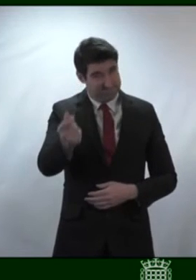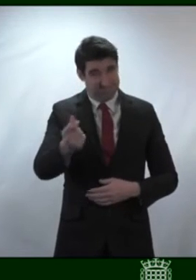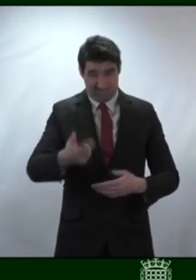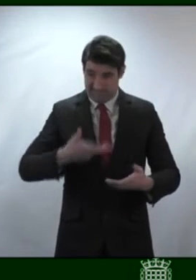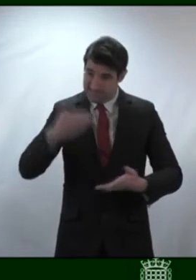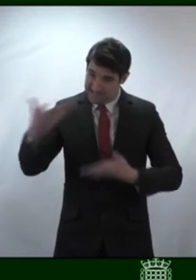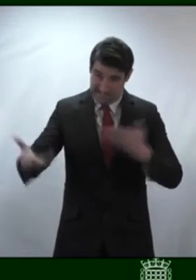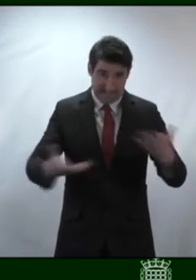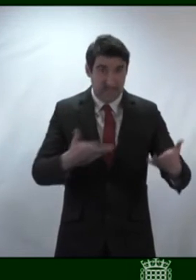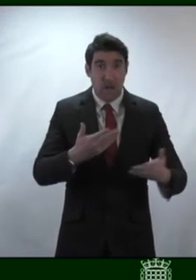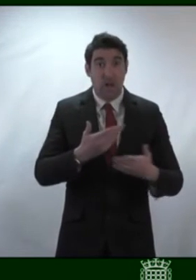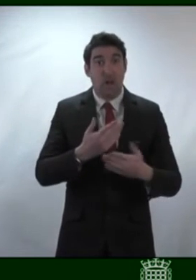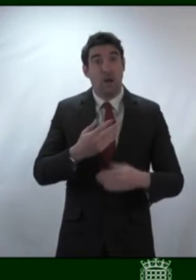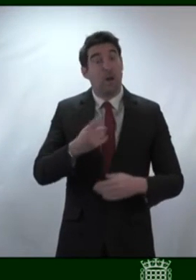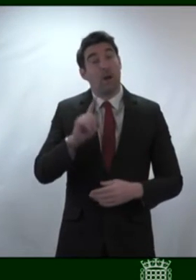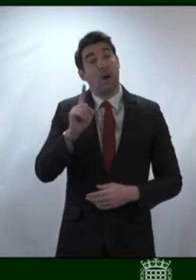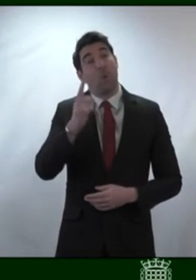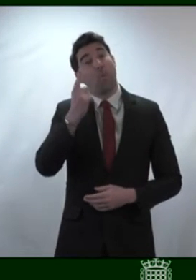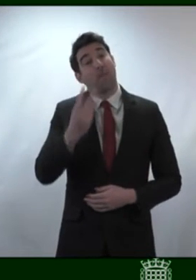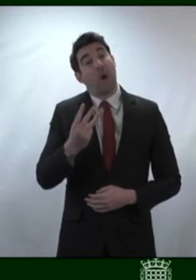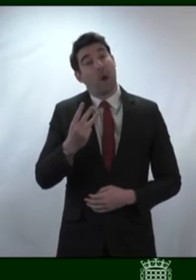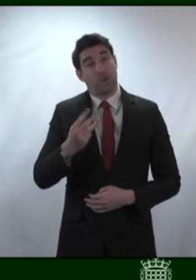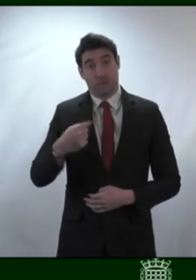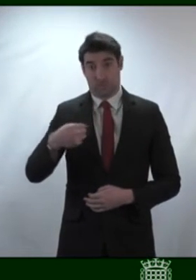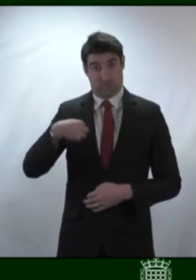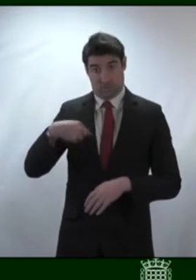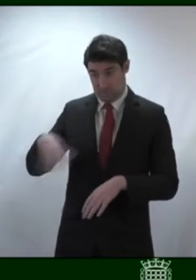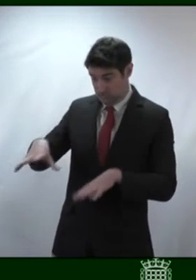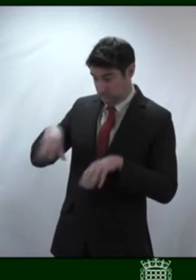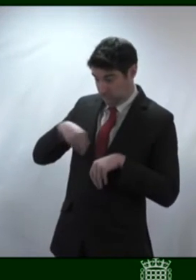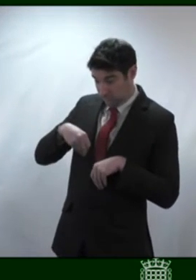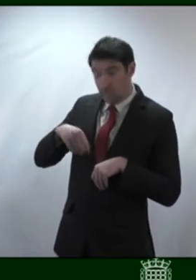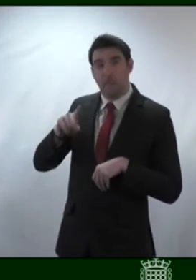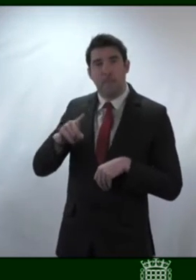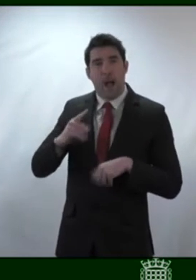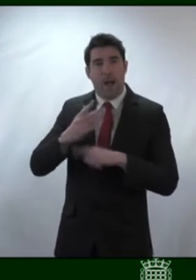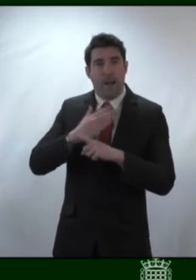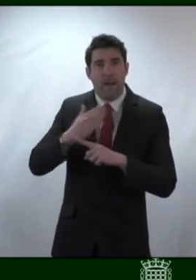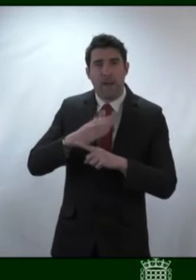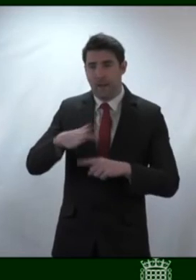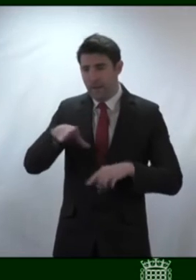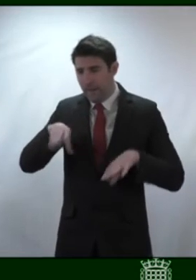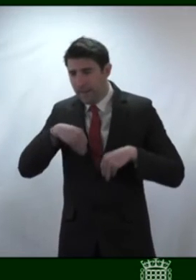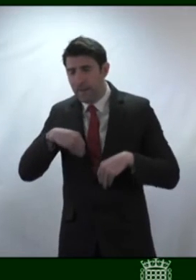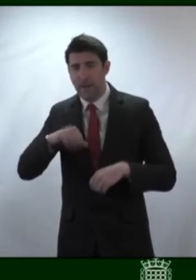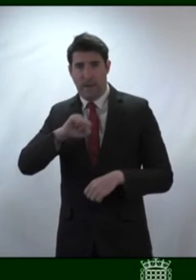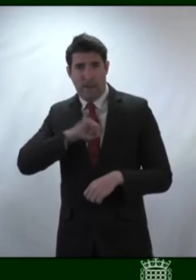one in three people are currently asymptomatic with covid. That is why my hon. Friend is